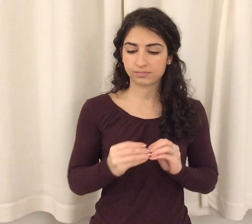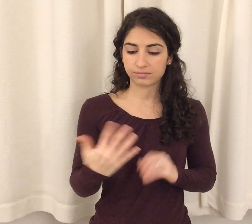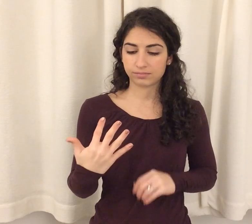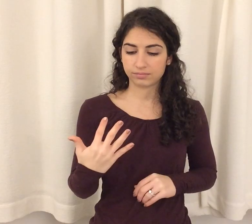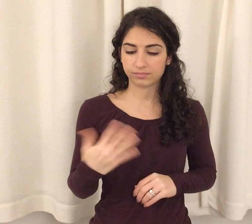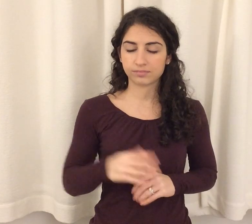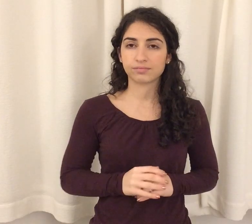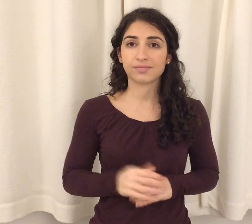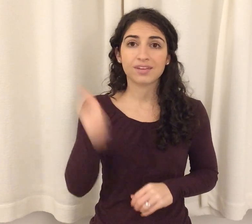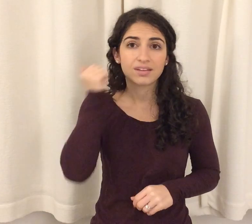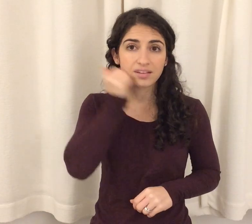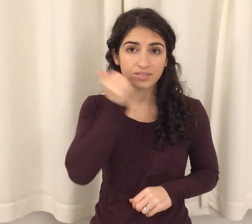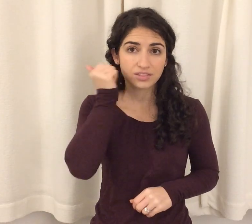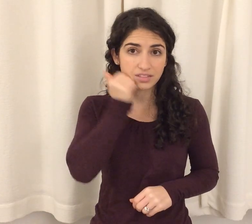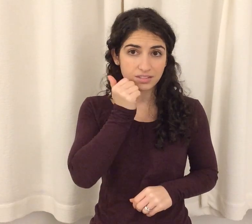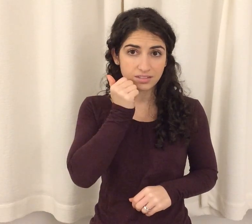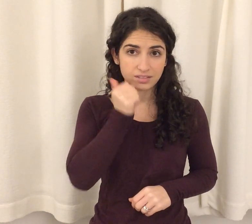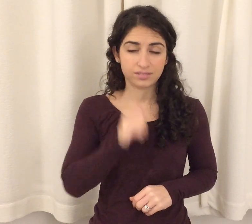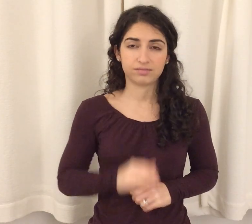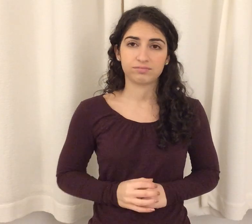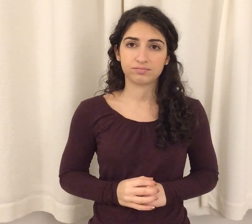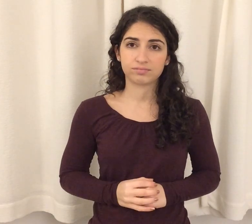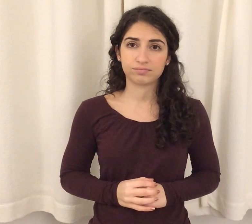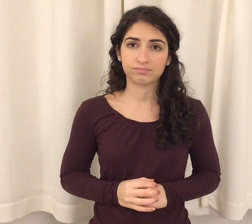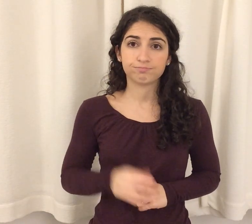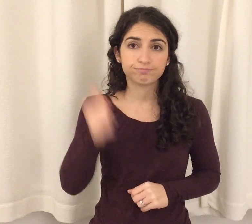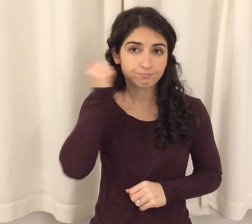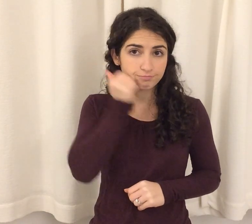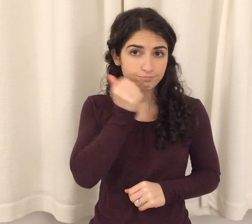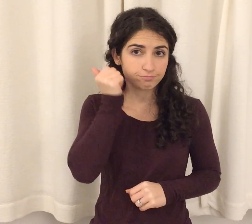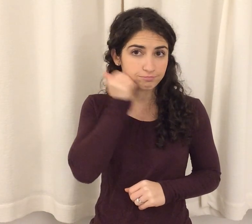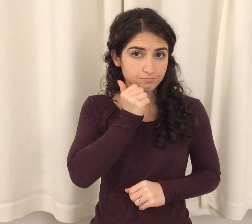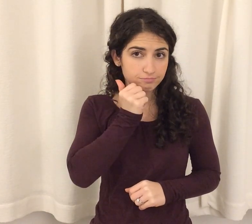number 5: EVERYDAY